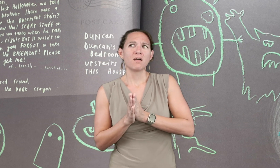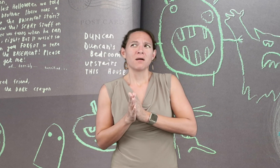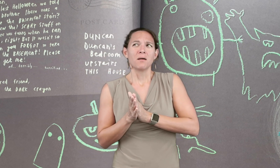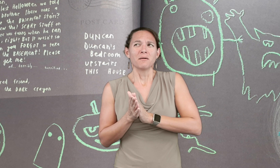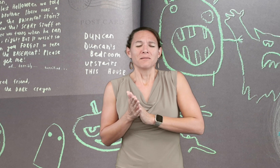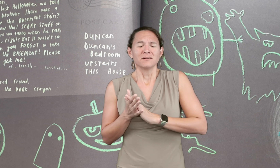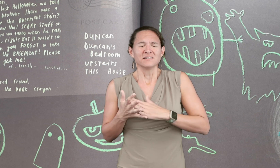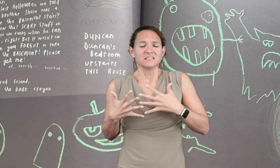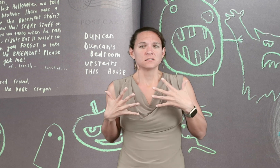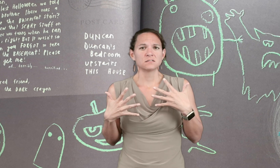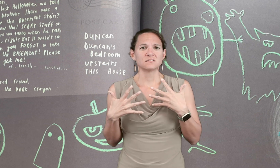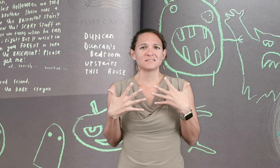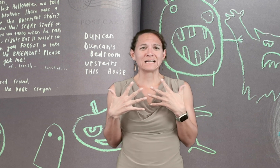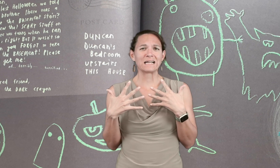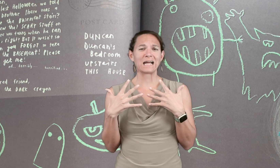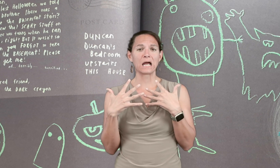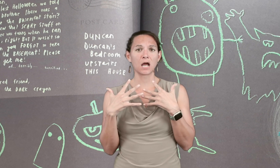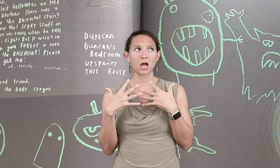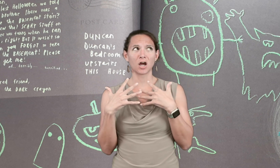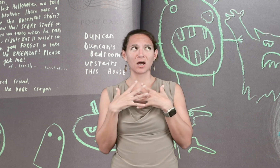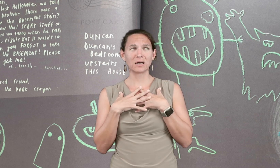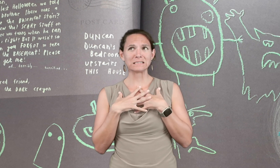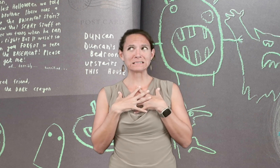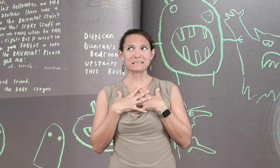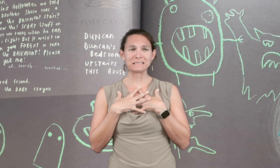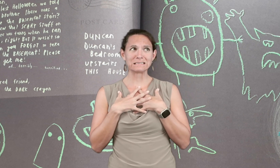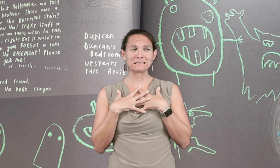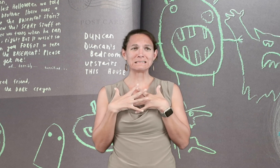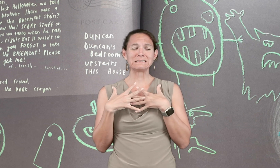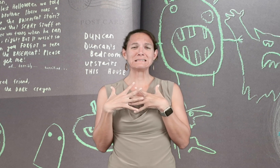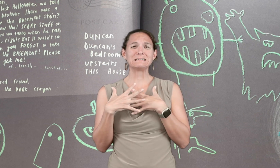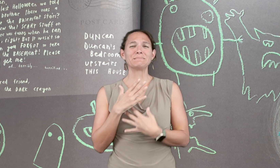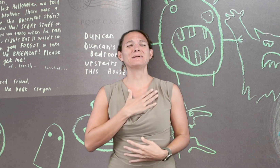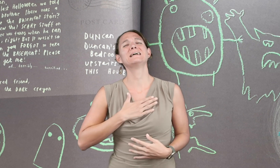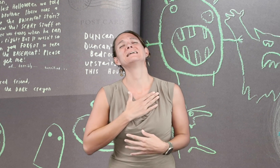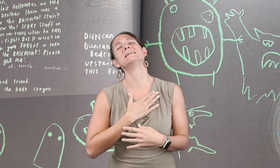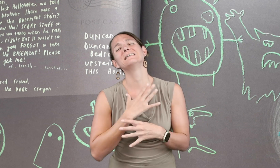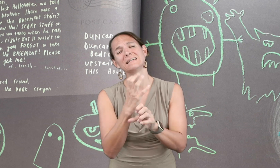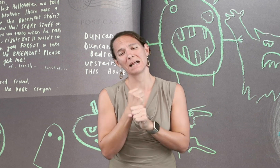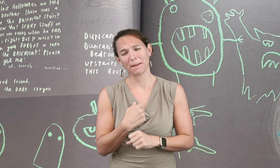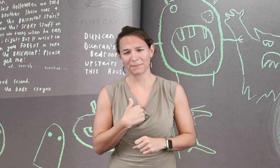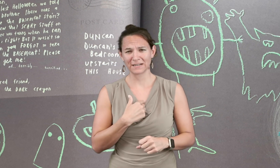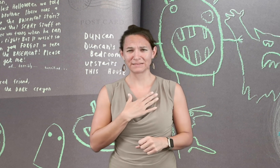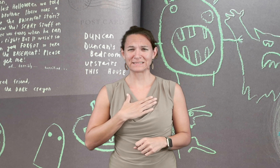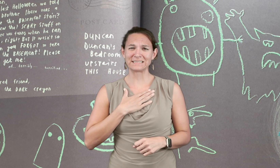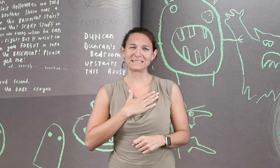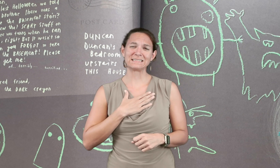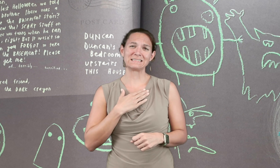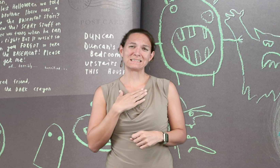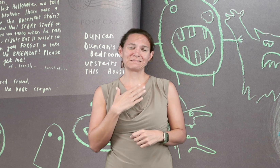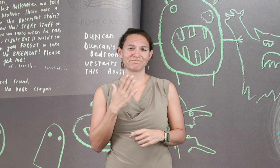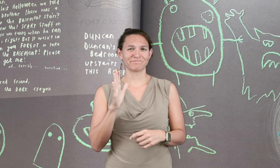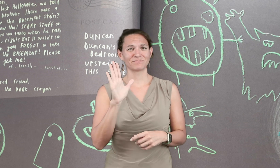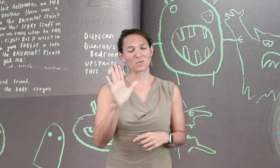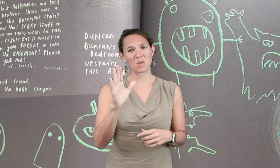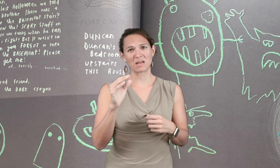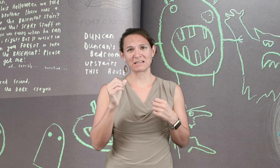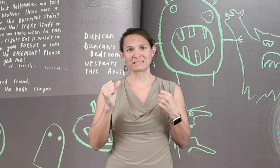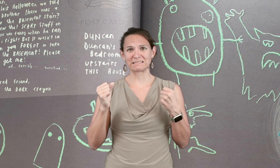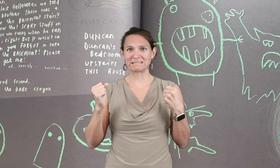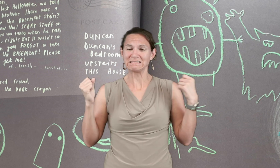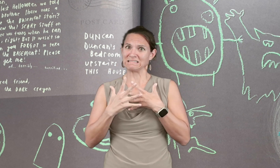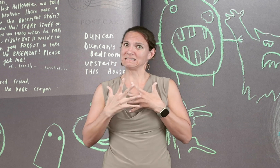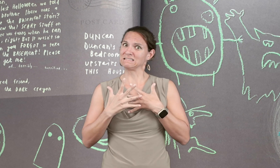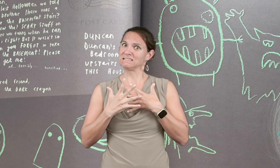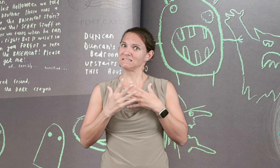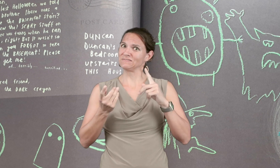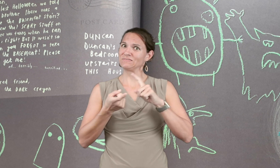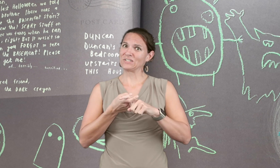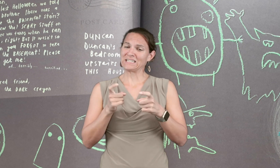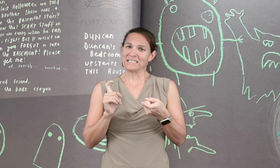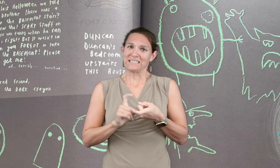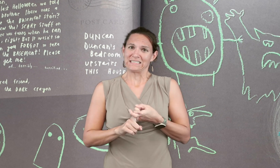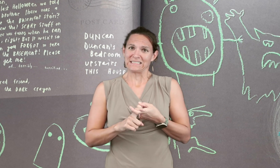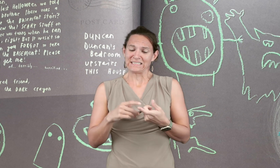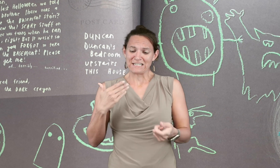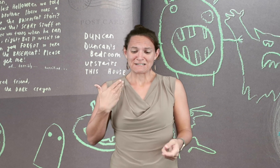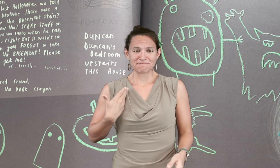I became terribly horrified! Please come and get me! Your scared friend,